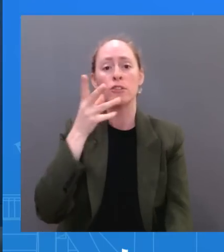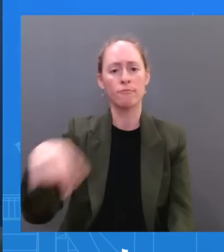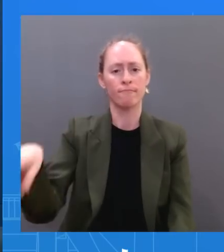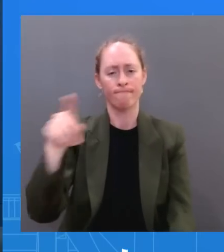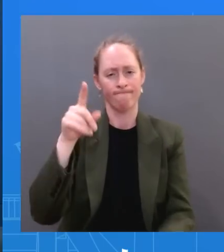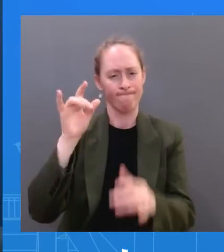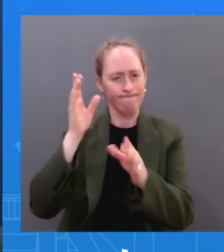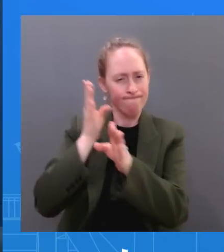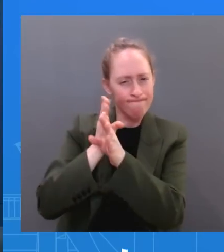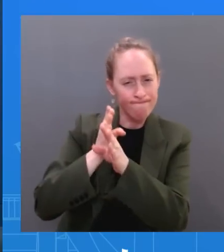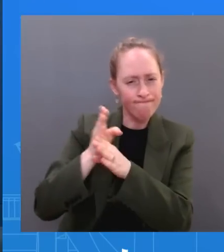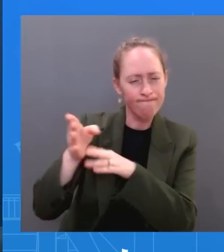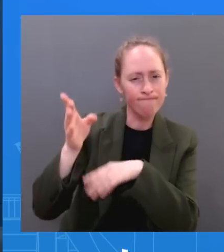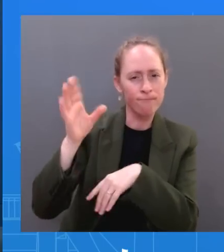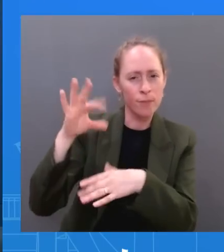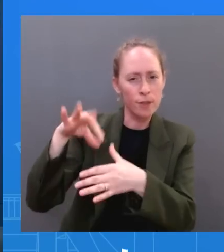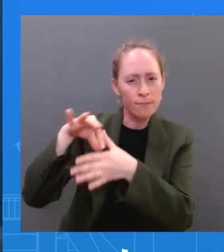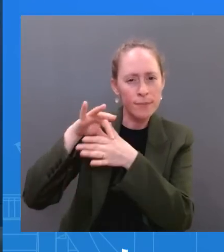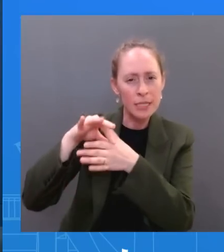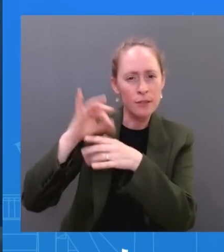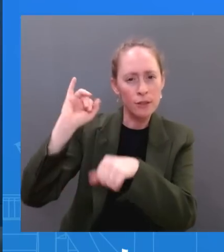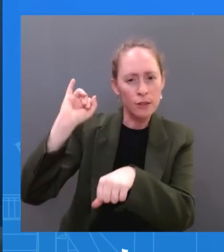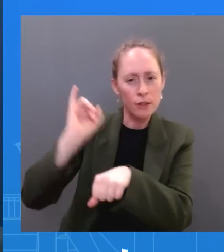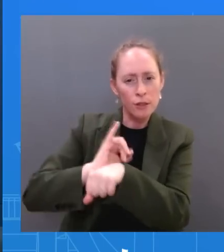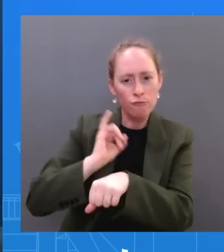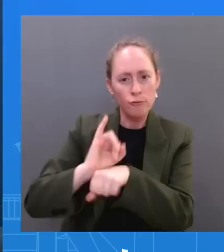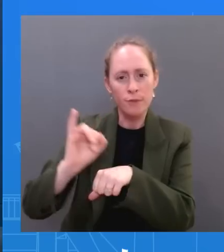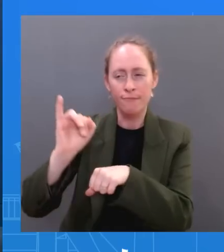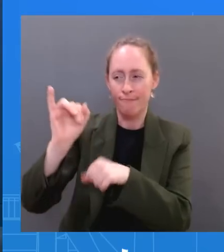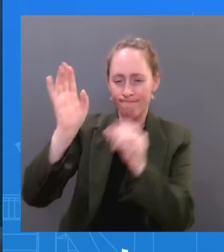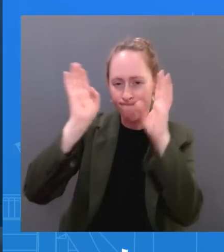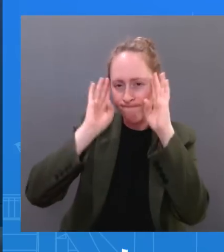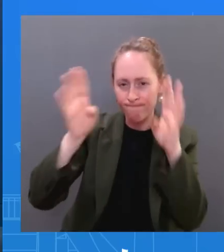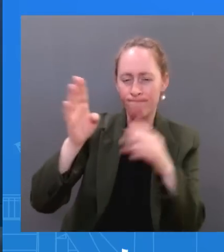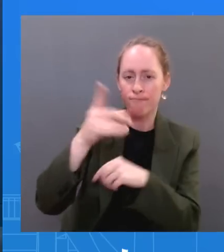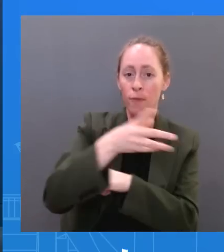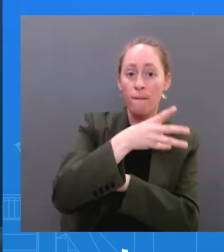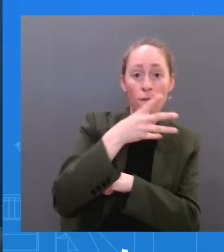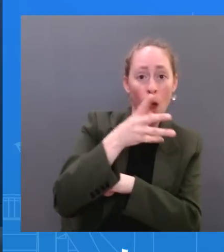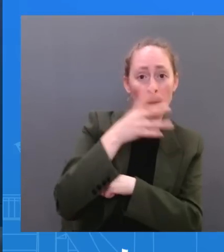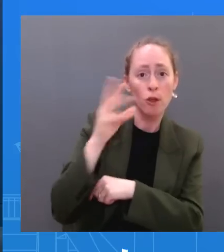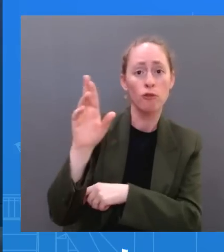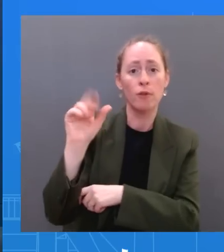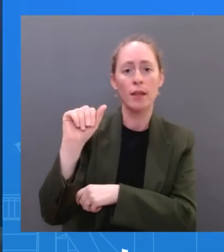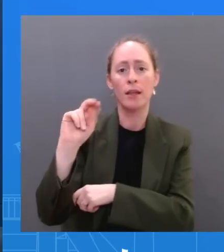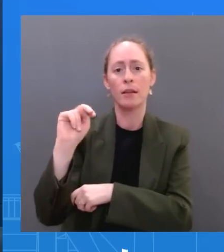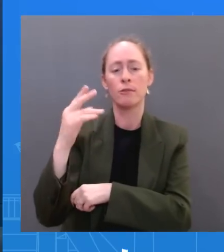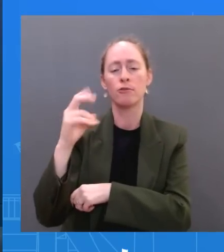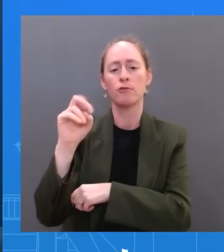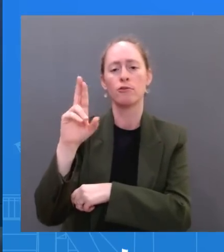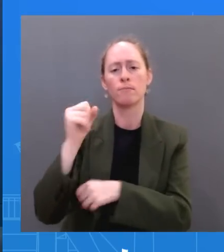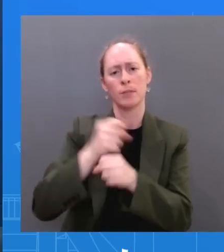farmer and ranchers get a fair price. Our administration will continue driving structural change